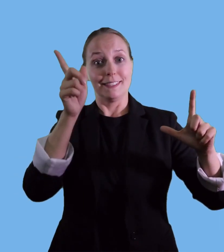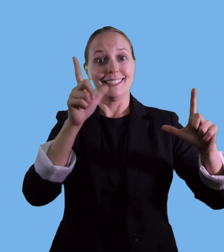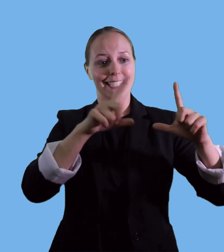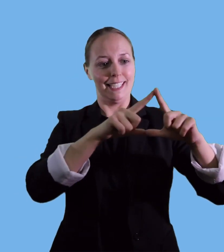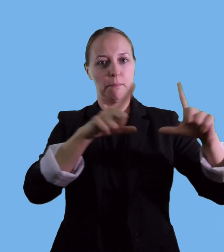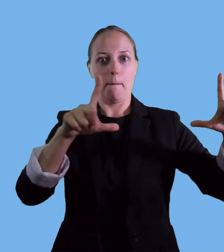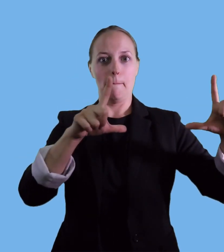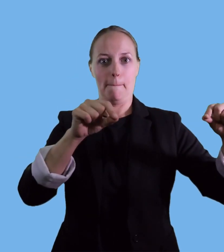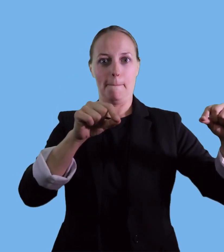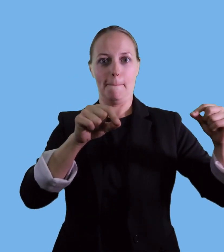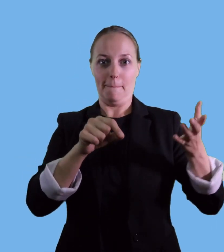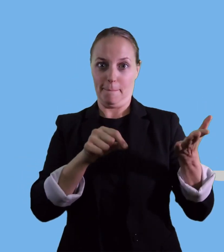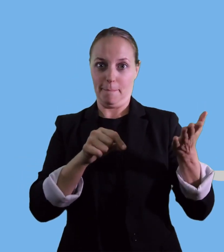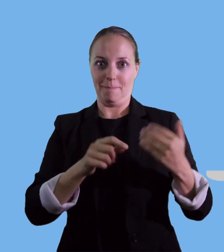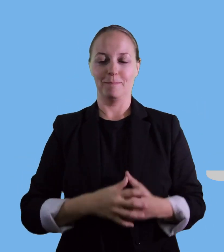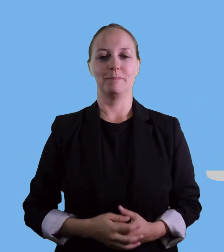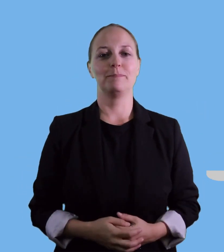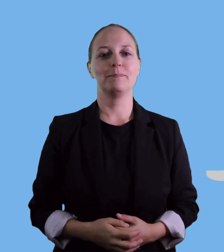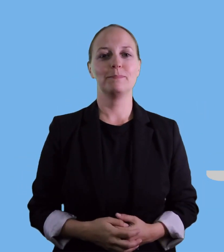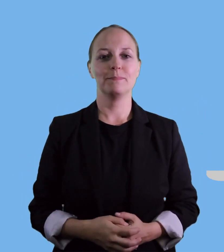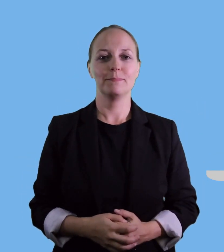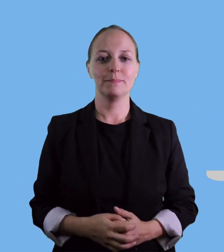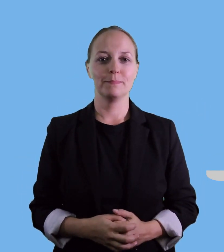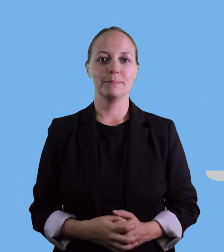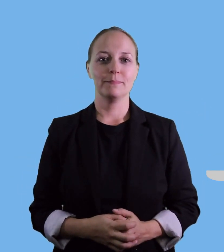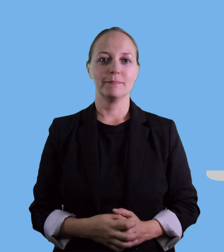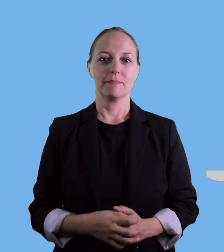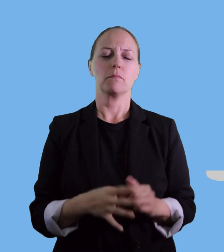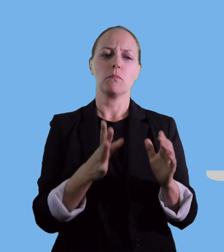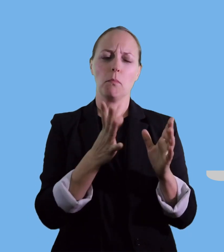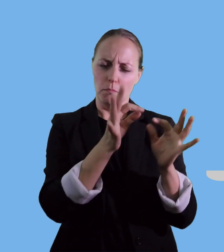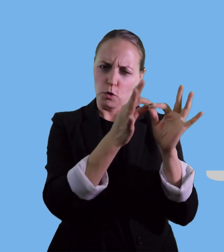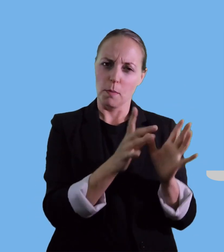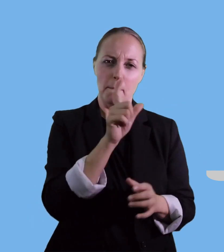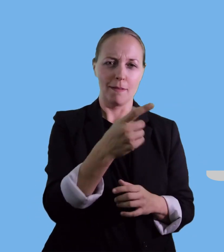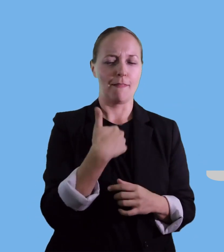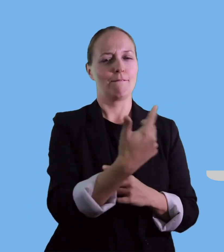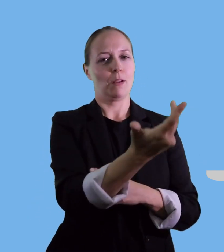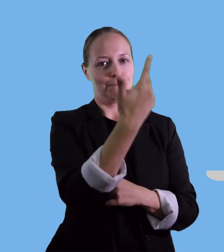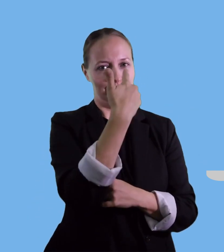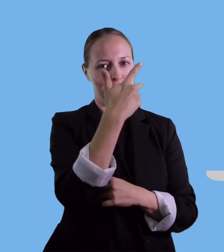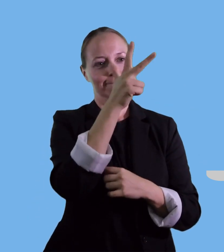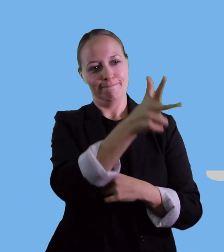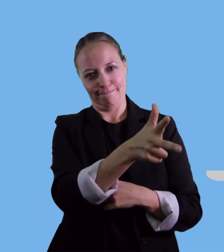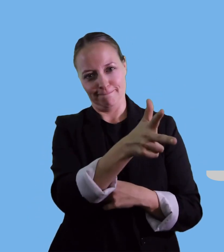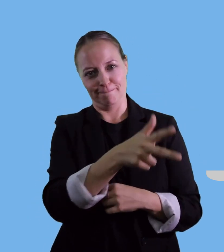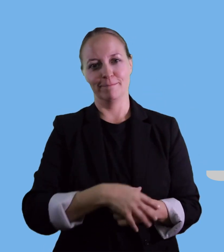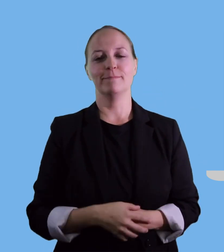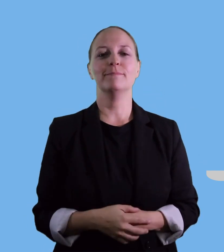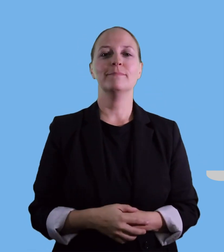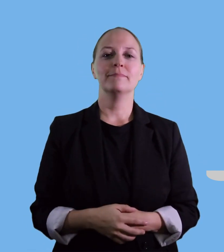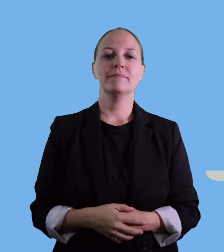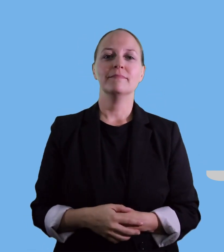a pop-up window will open displaying the interpreter, so long as their camera is on.